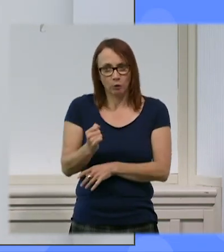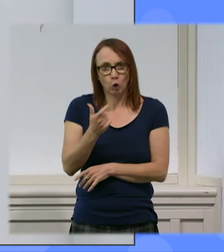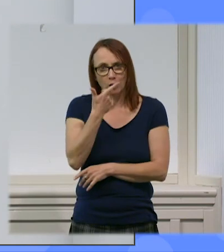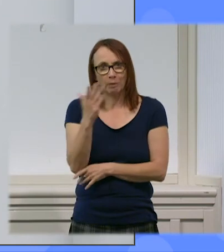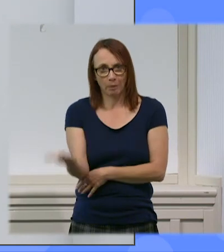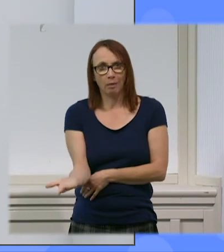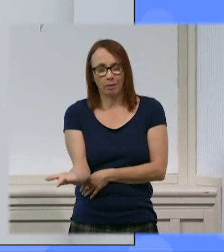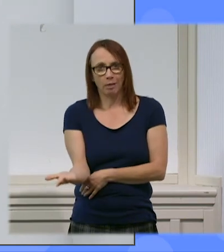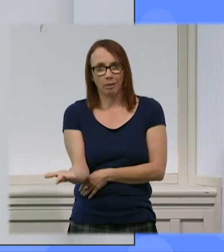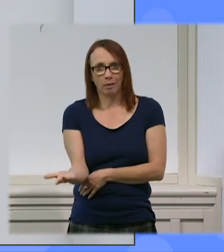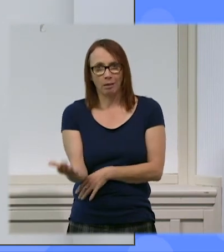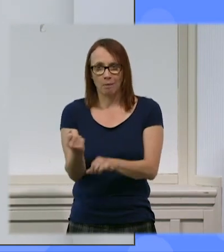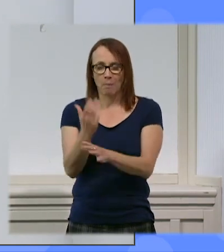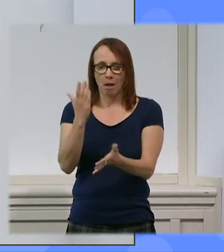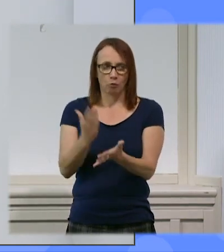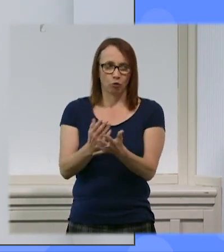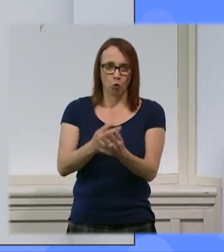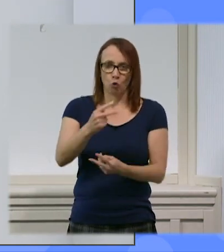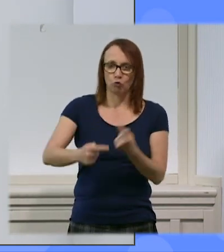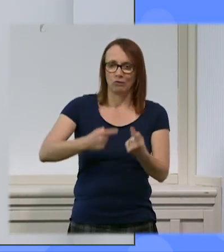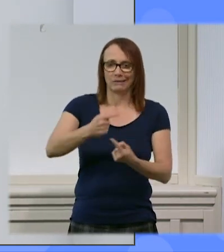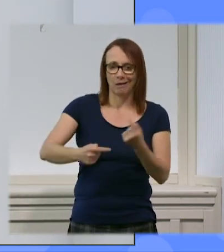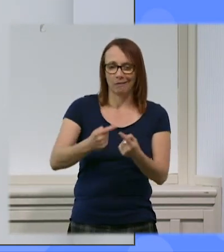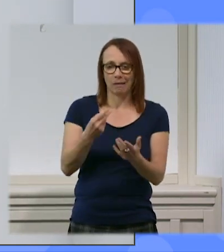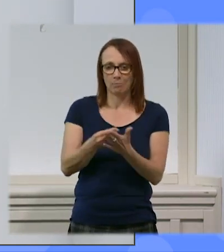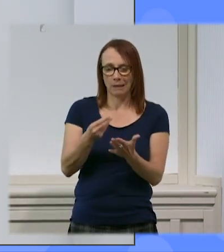we're recycling money that's being invested in Scotland and that stays in